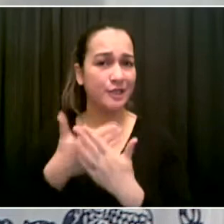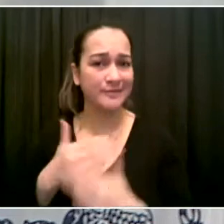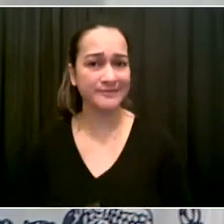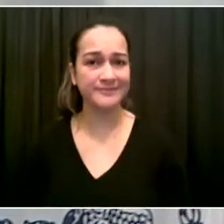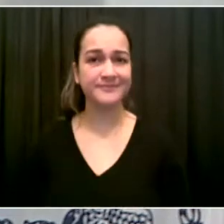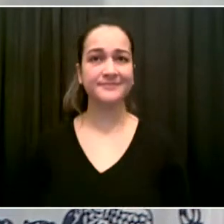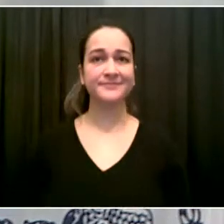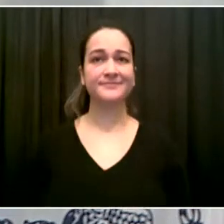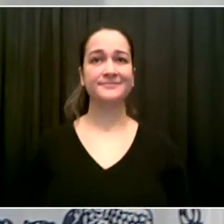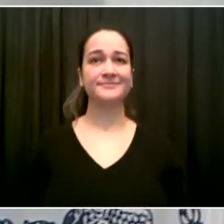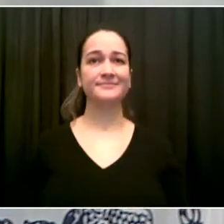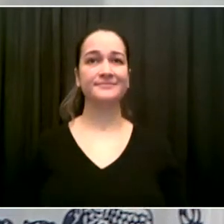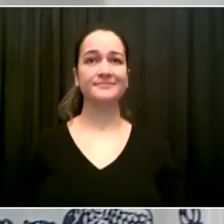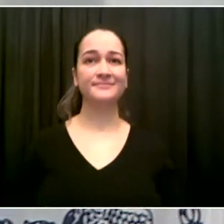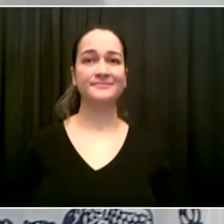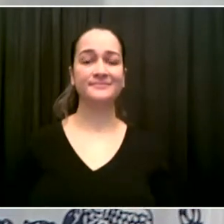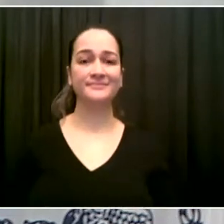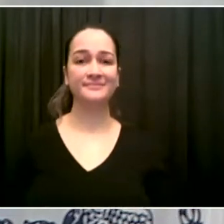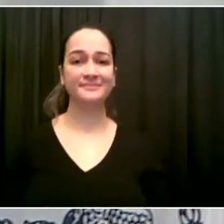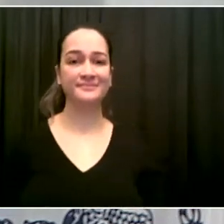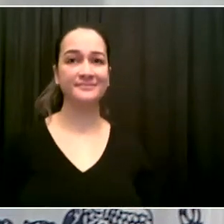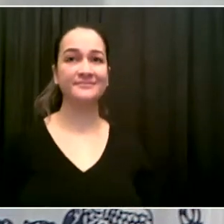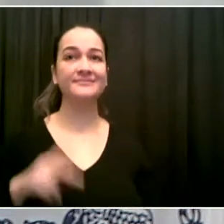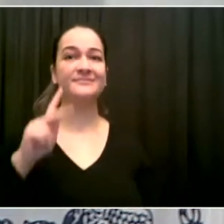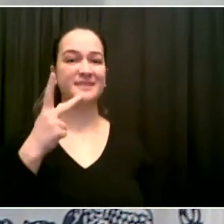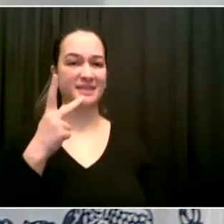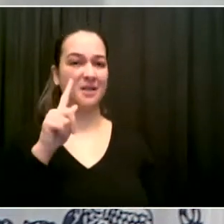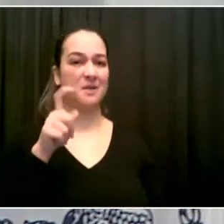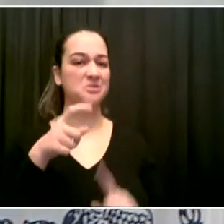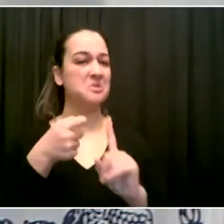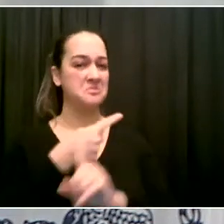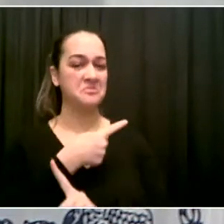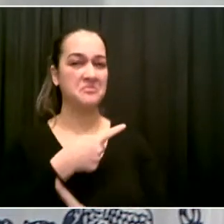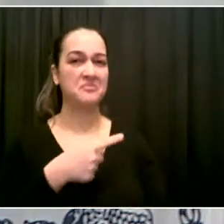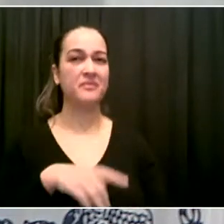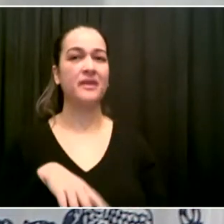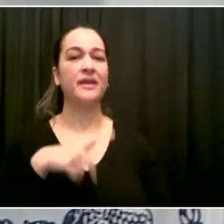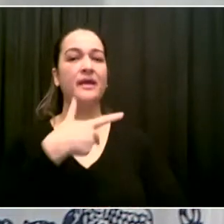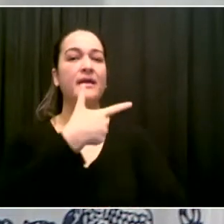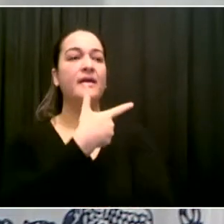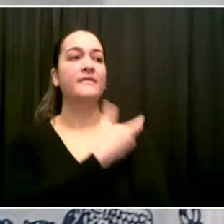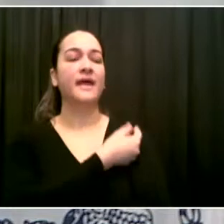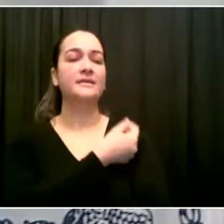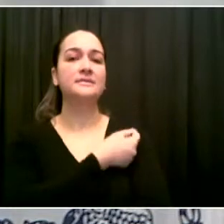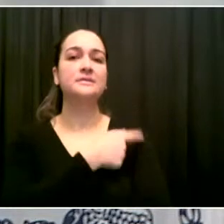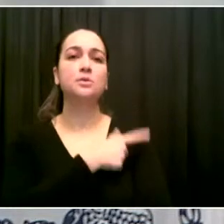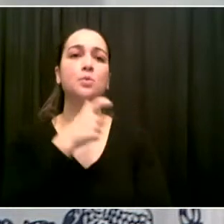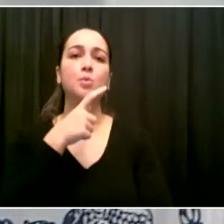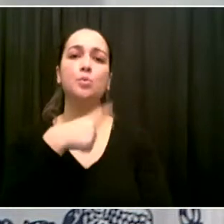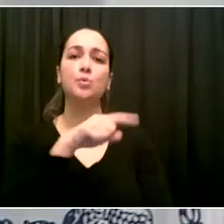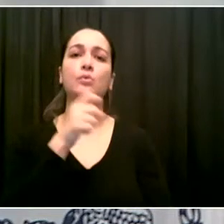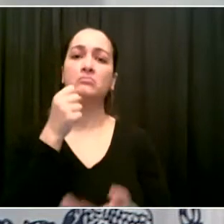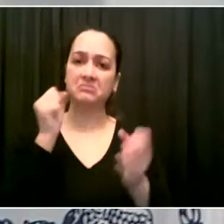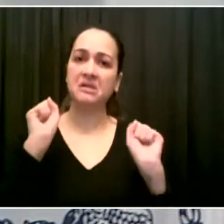TIME TO WORK ON THEM.